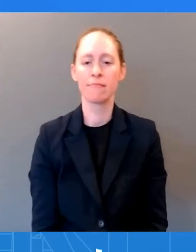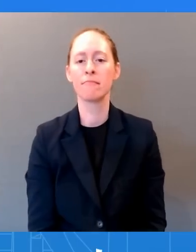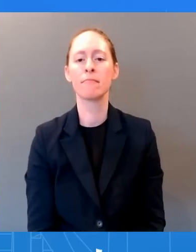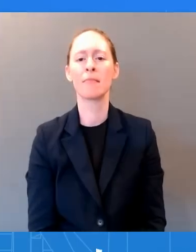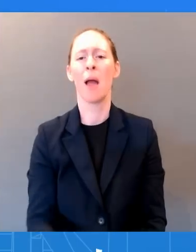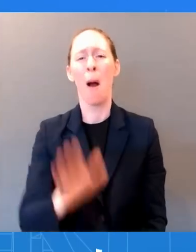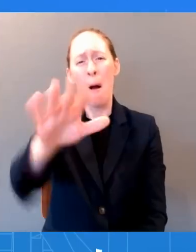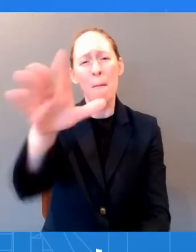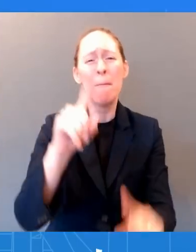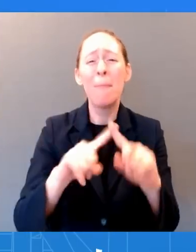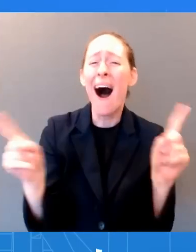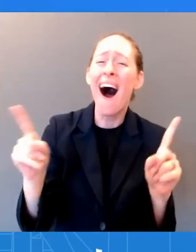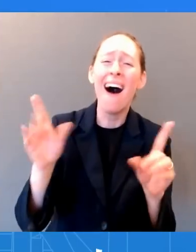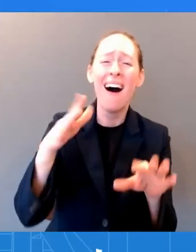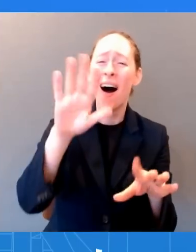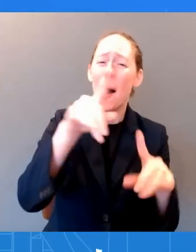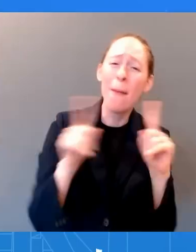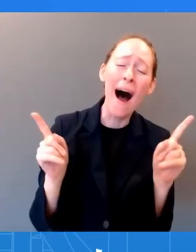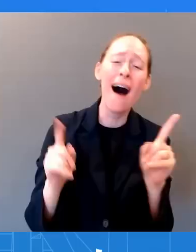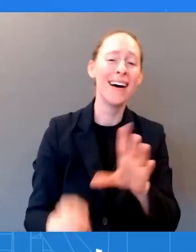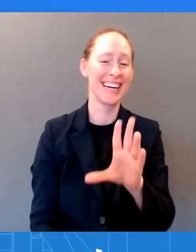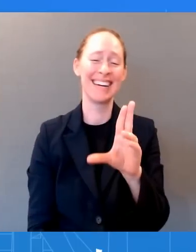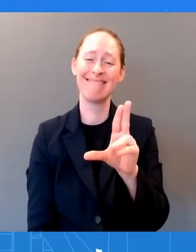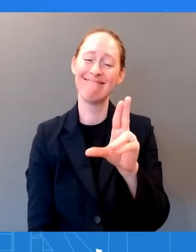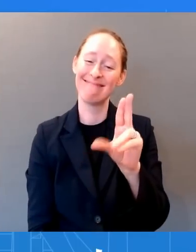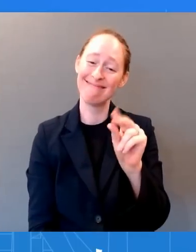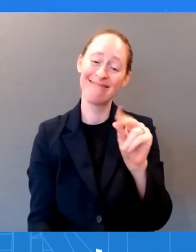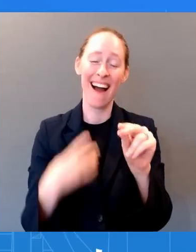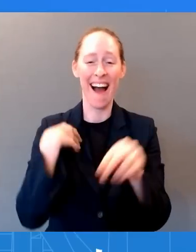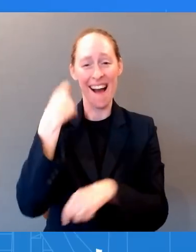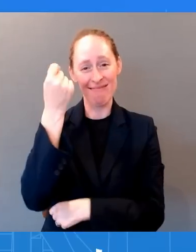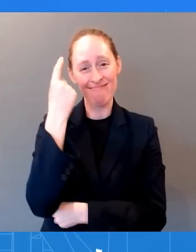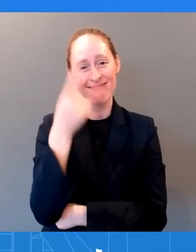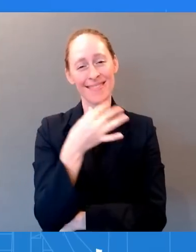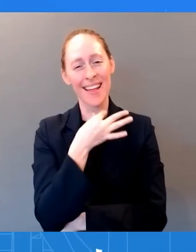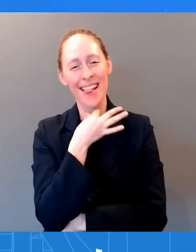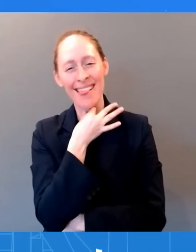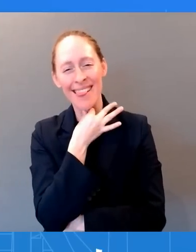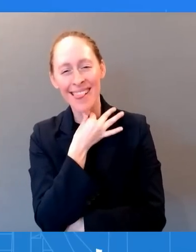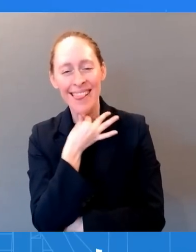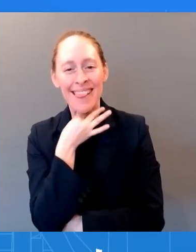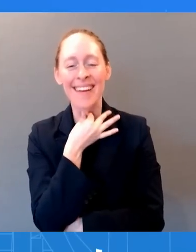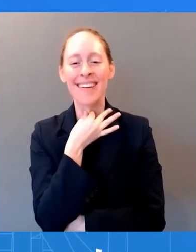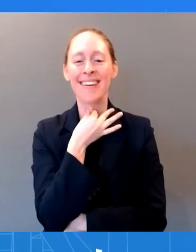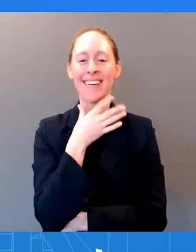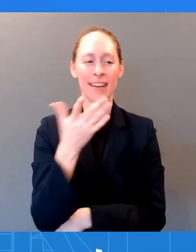I understand the question. Any underlying materials, any underlying questions to this, we're just not going to comment.